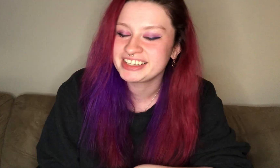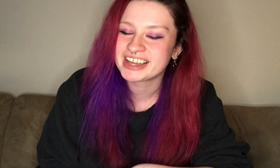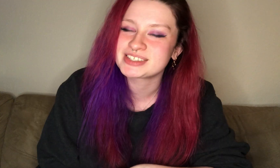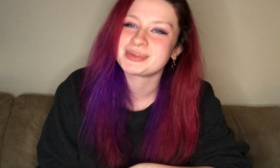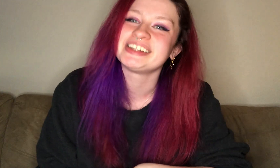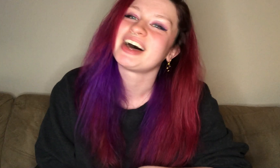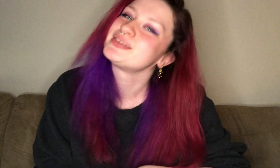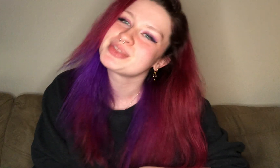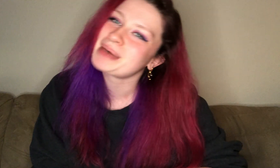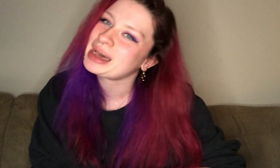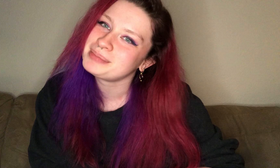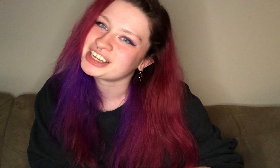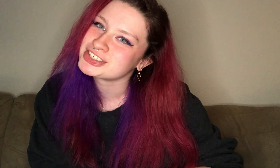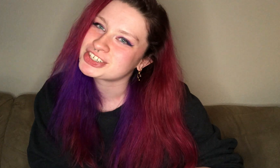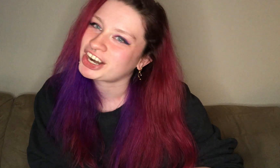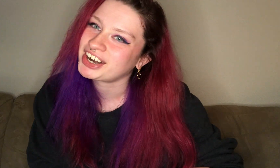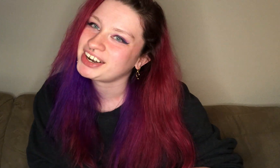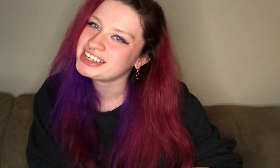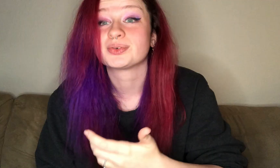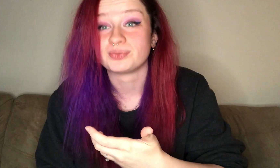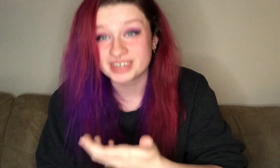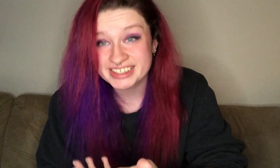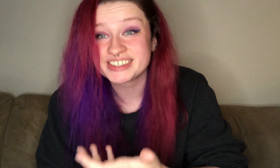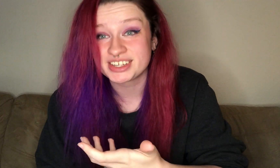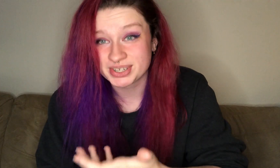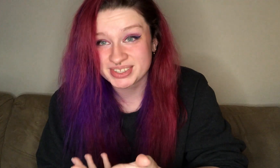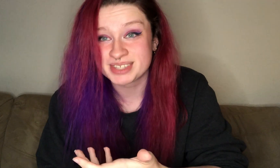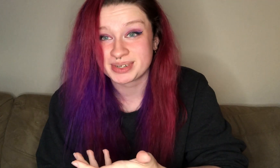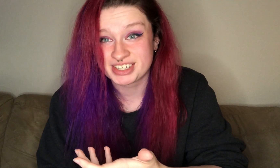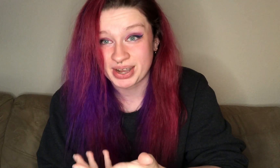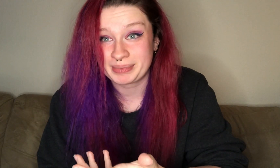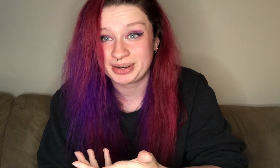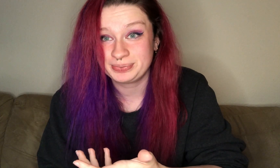yes we love the batman shirt reasons i chose this one to talk about: